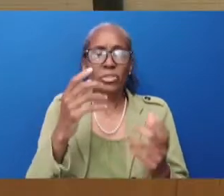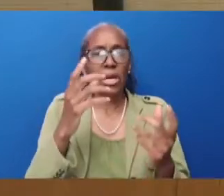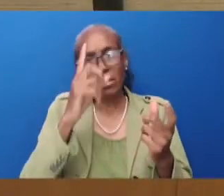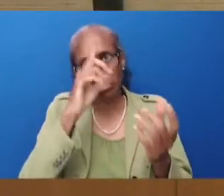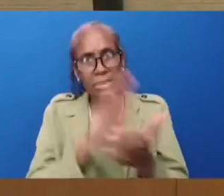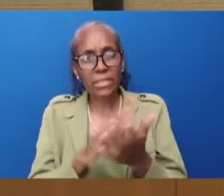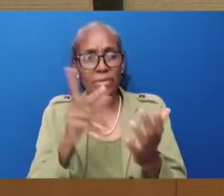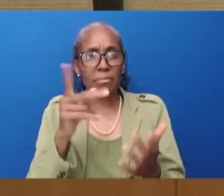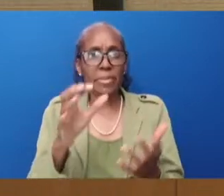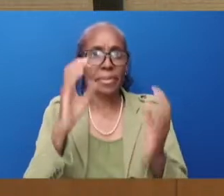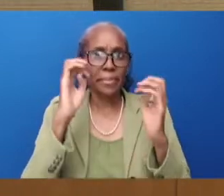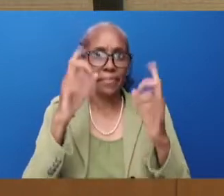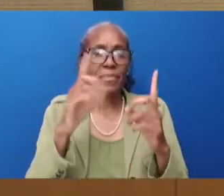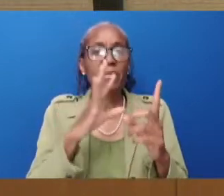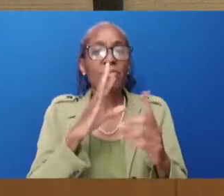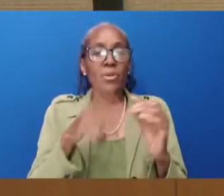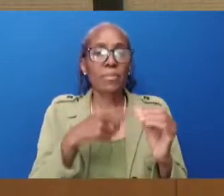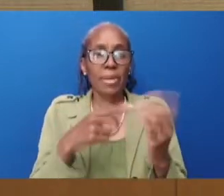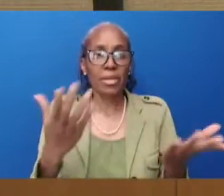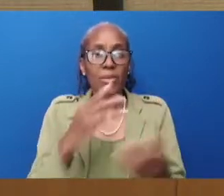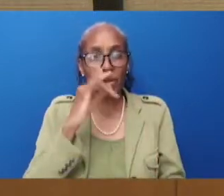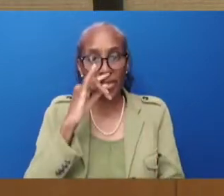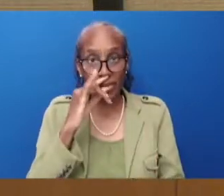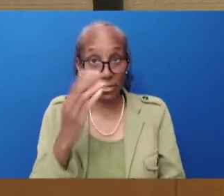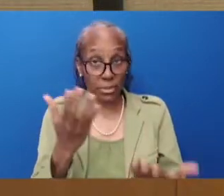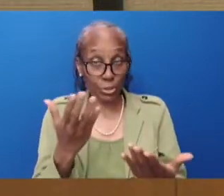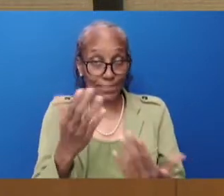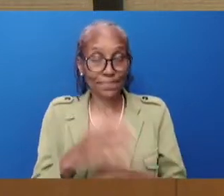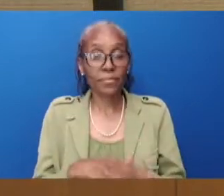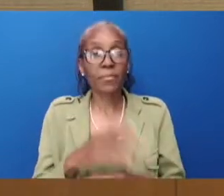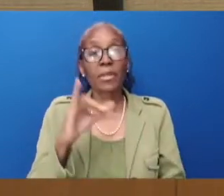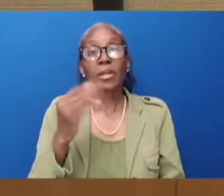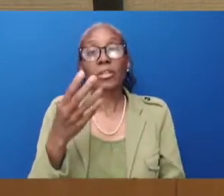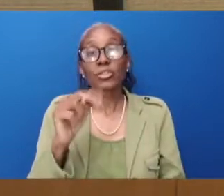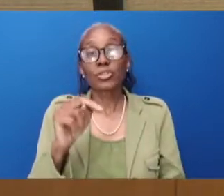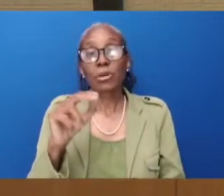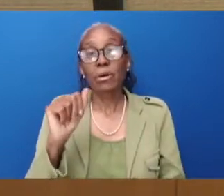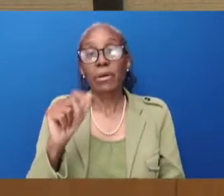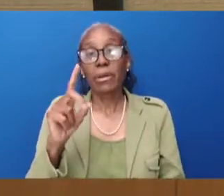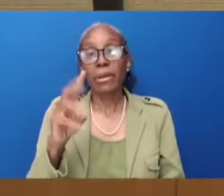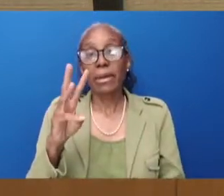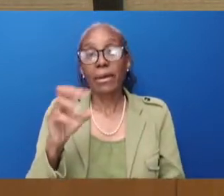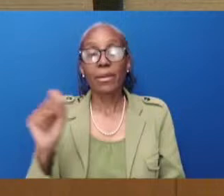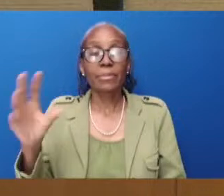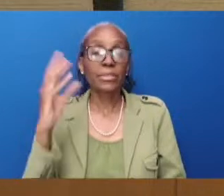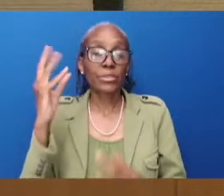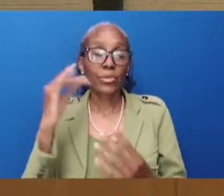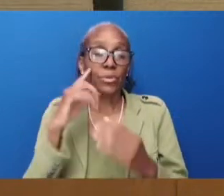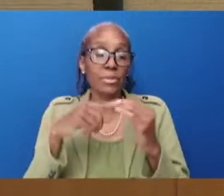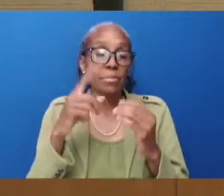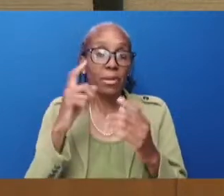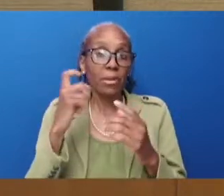WORKING PARENT, AND SOMEONE AGAINST ALL ODDS WHO STILL